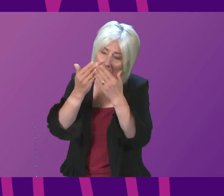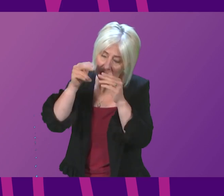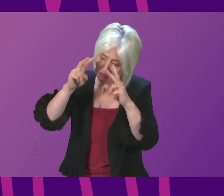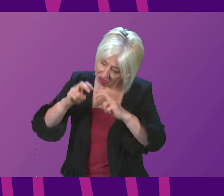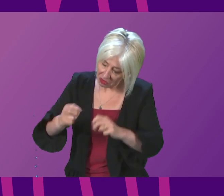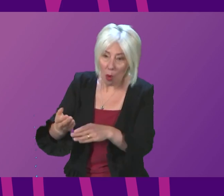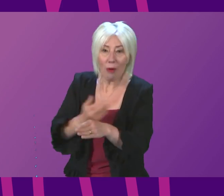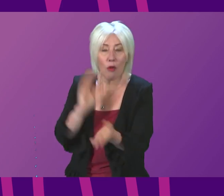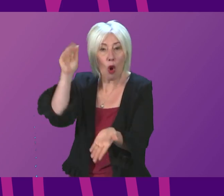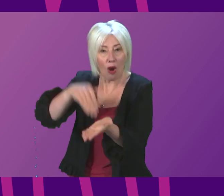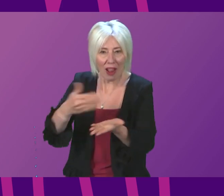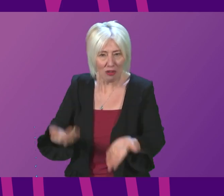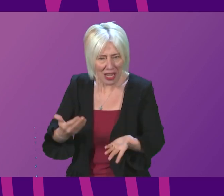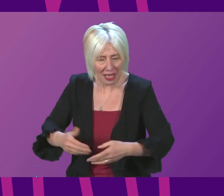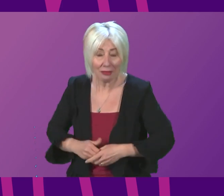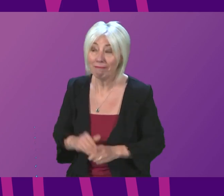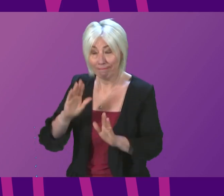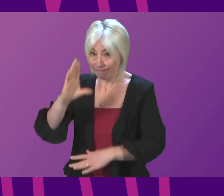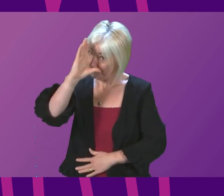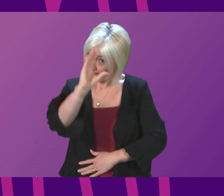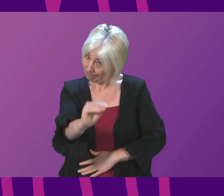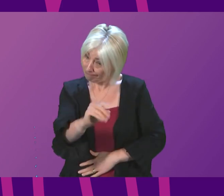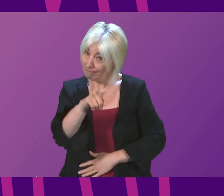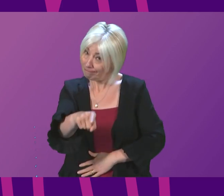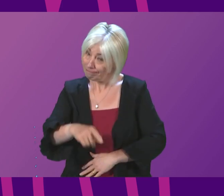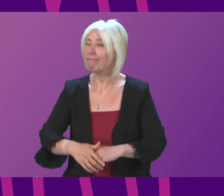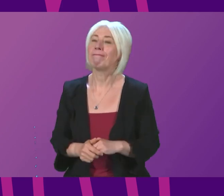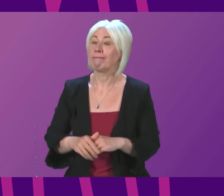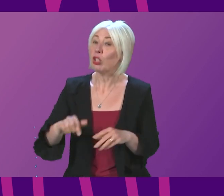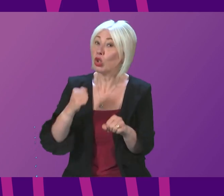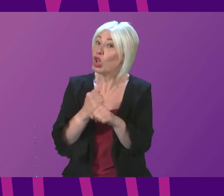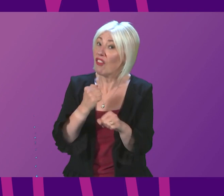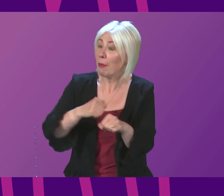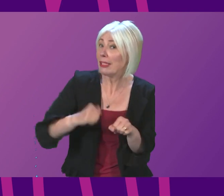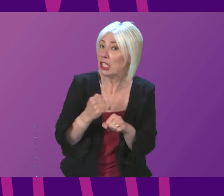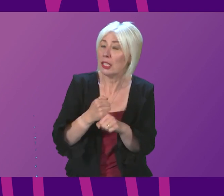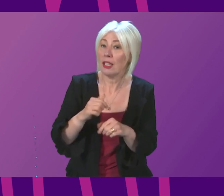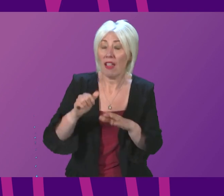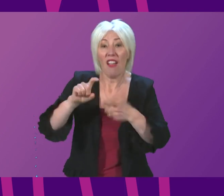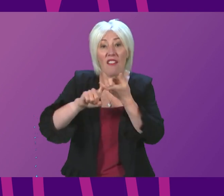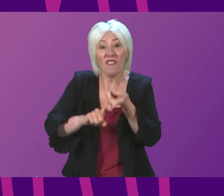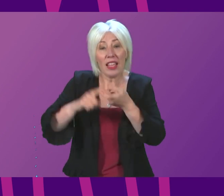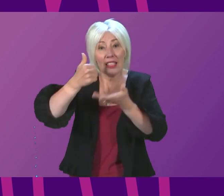I have some news for him: the Scottish Government does not set the budget for Audit Scotland.